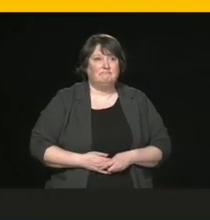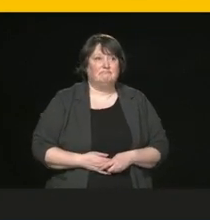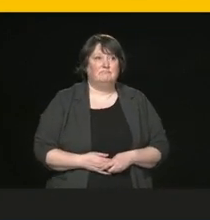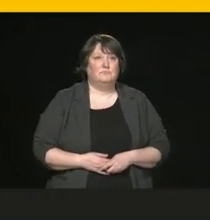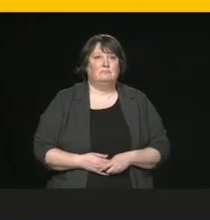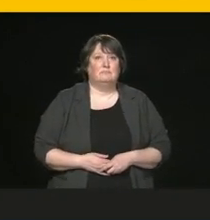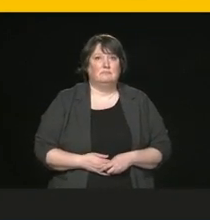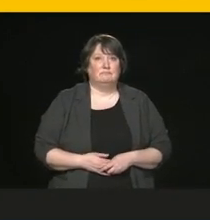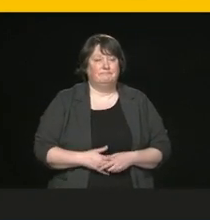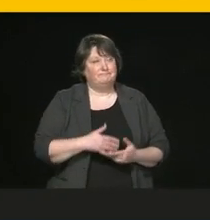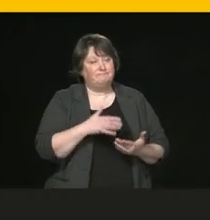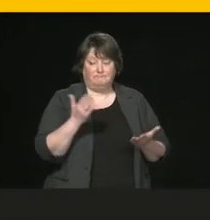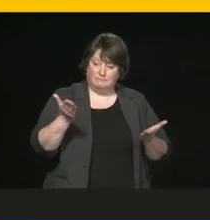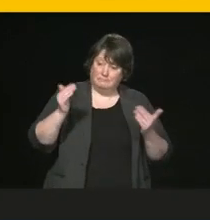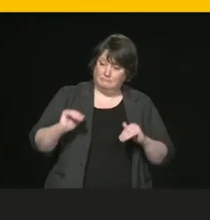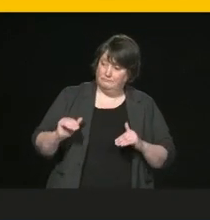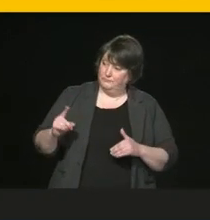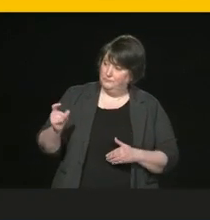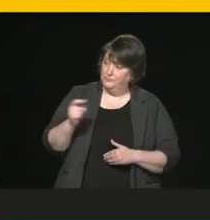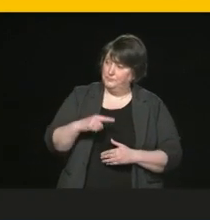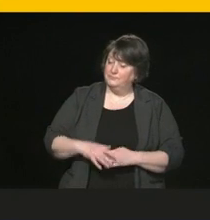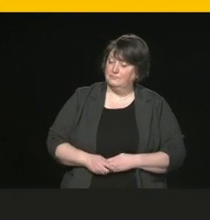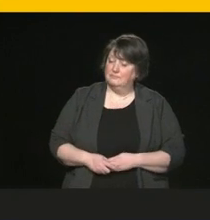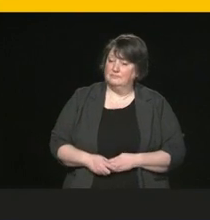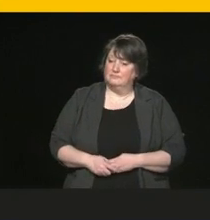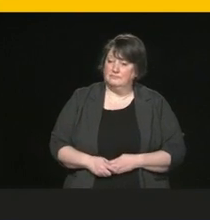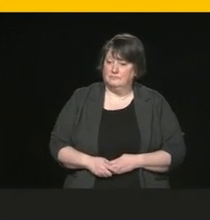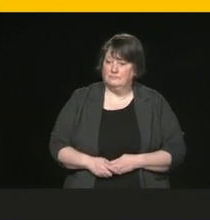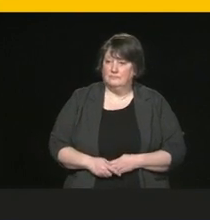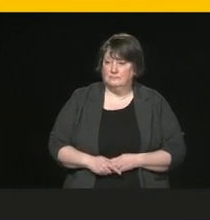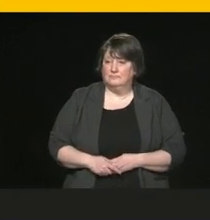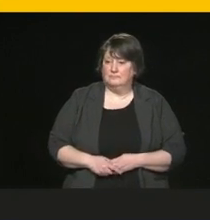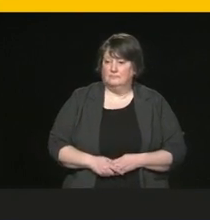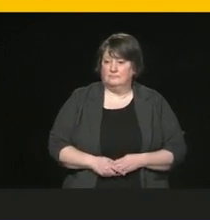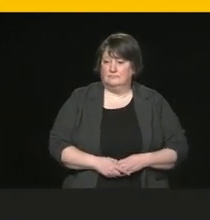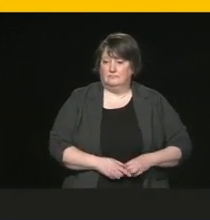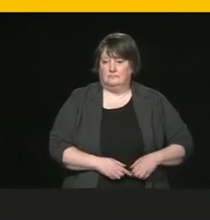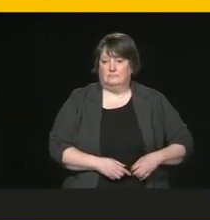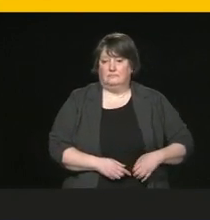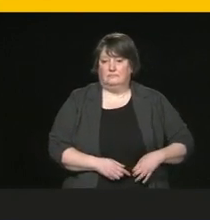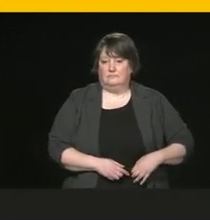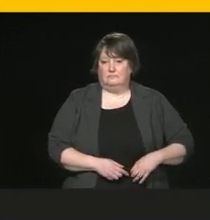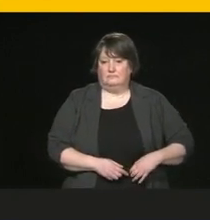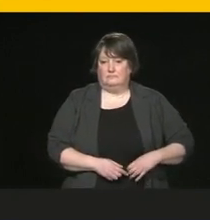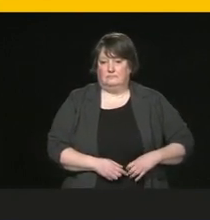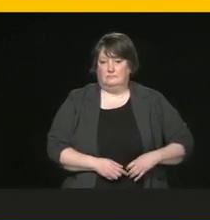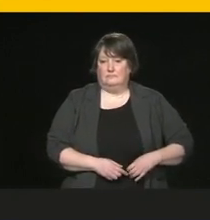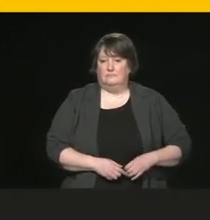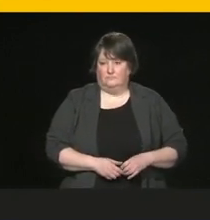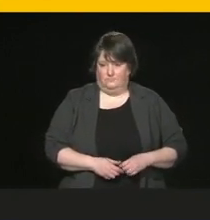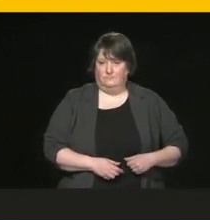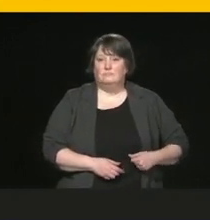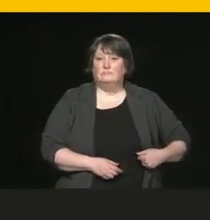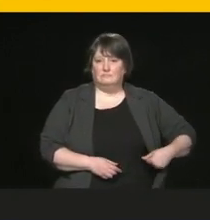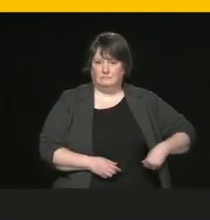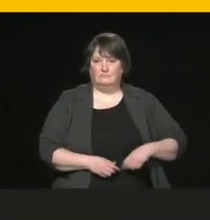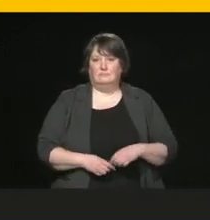AS QUICKLY AS POSSIBLE IF IT IS NECESSARY. OPERATOR?